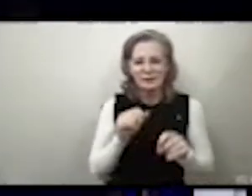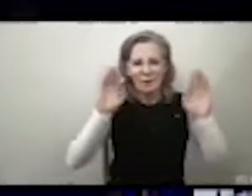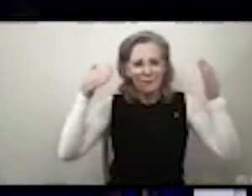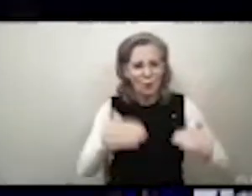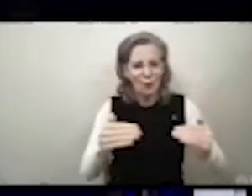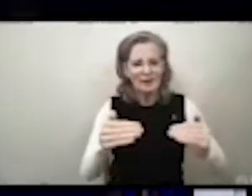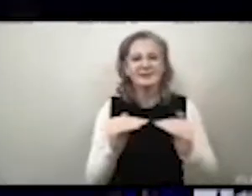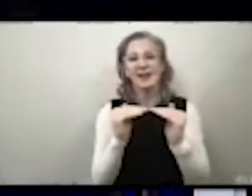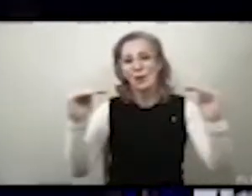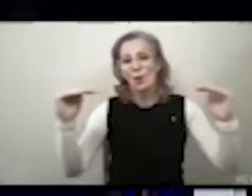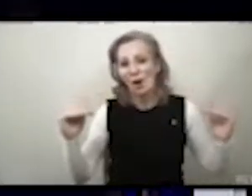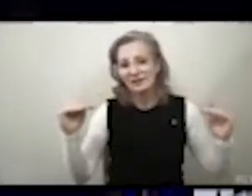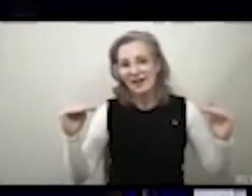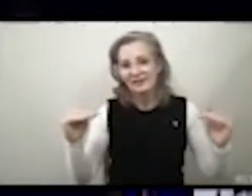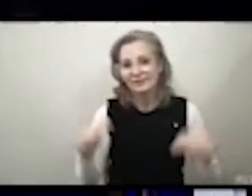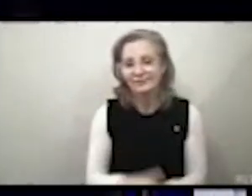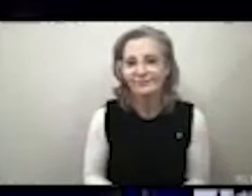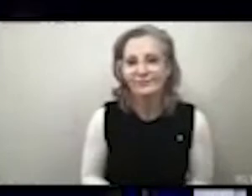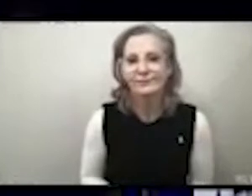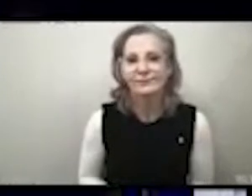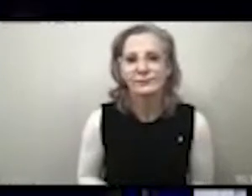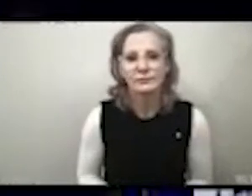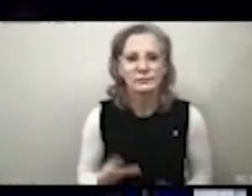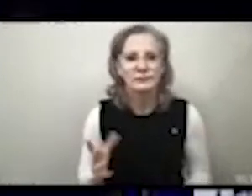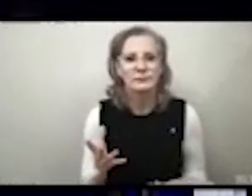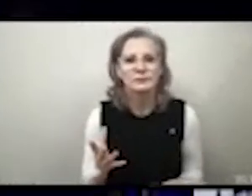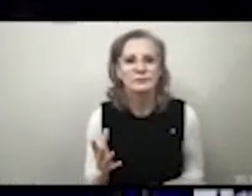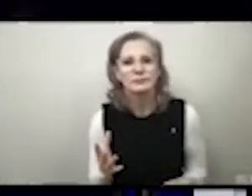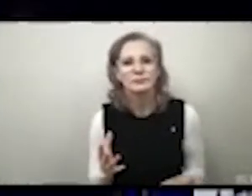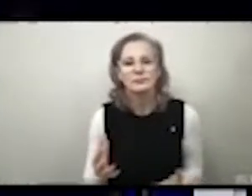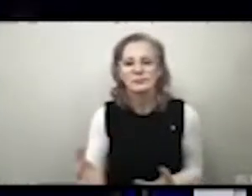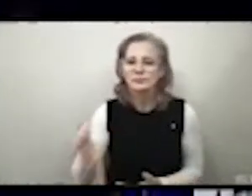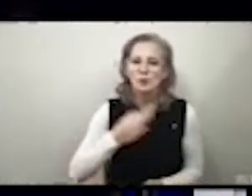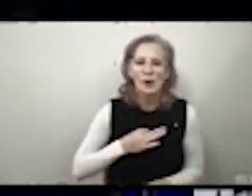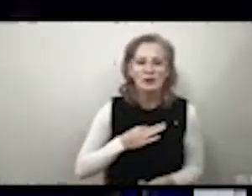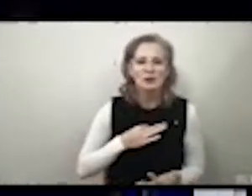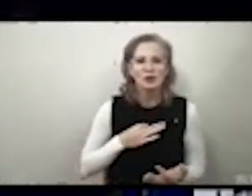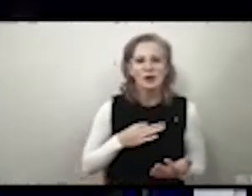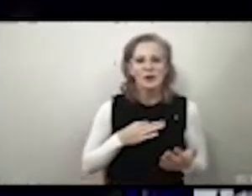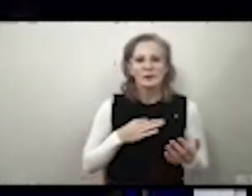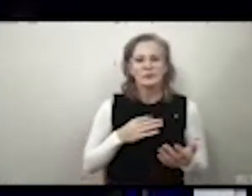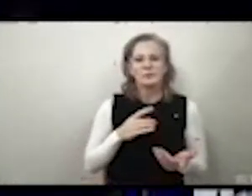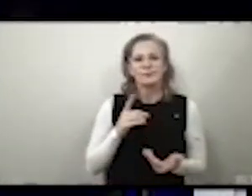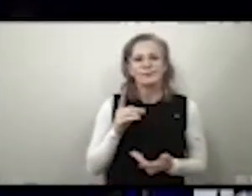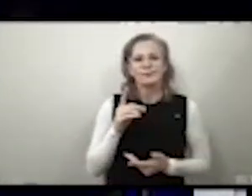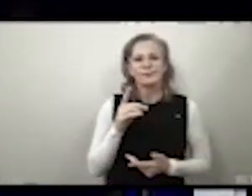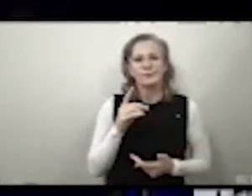there's sort of linked questions. Theresa, there's a question for you. Why do you think that, um, the outcomes,